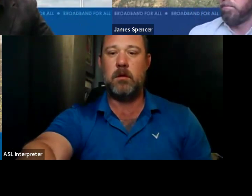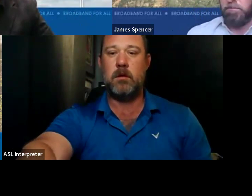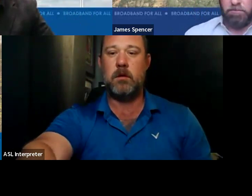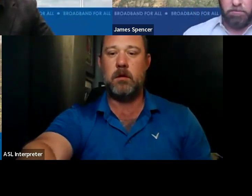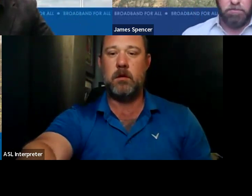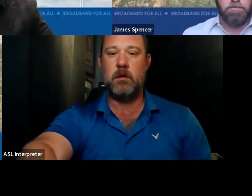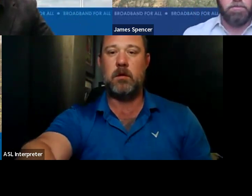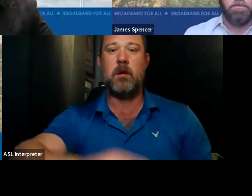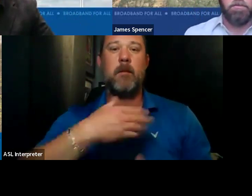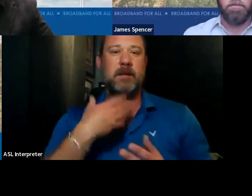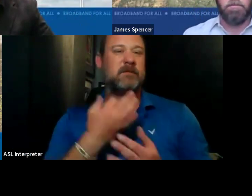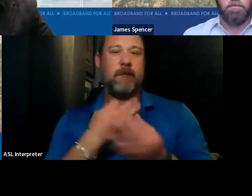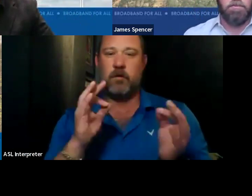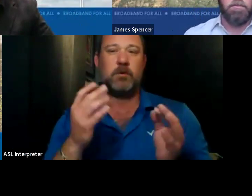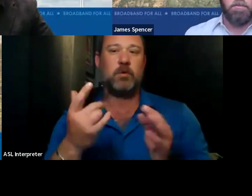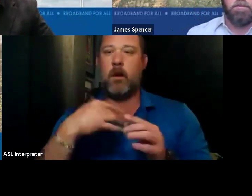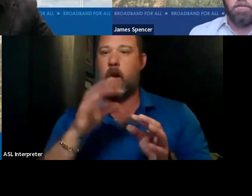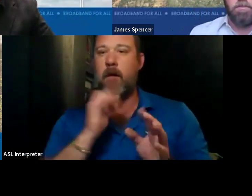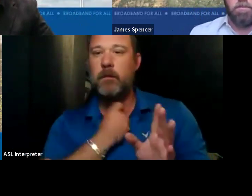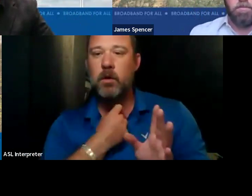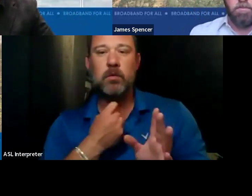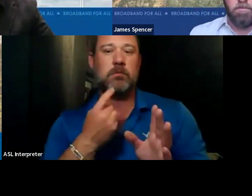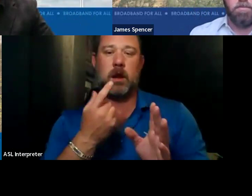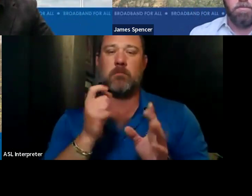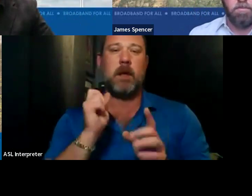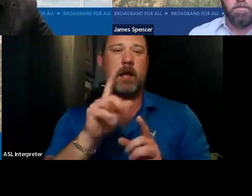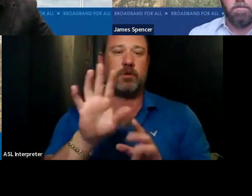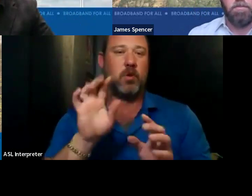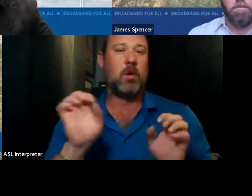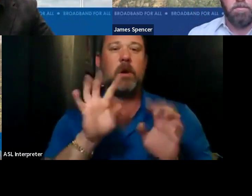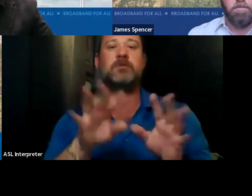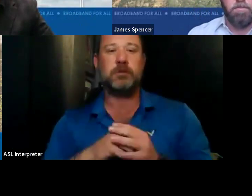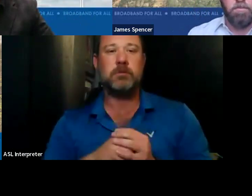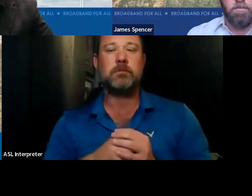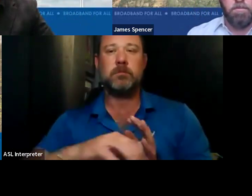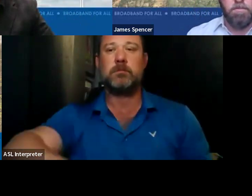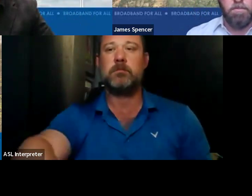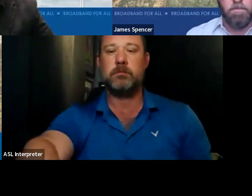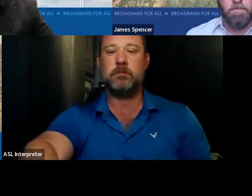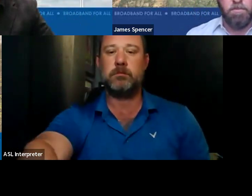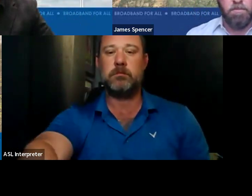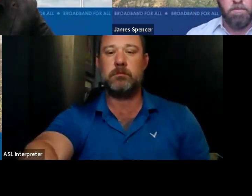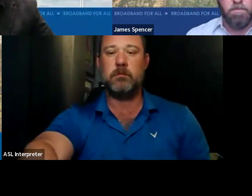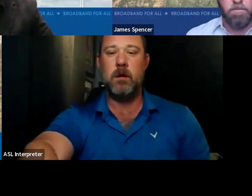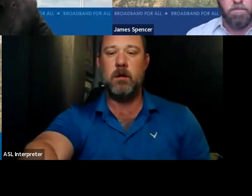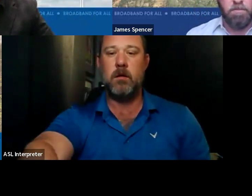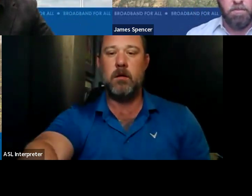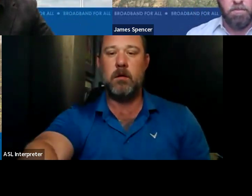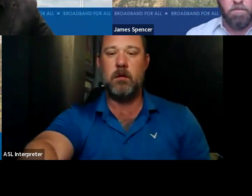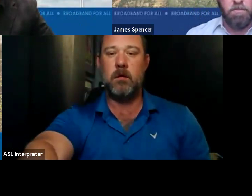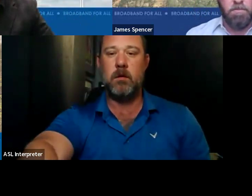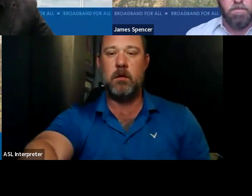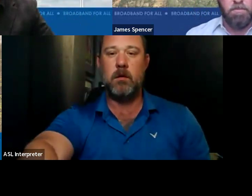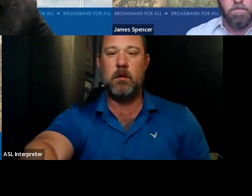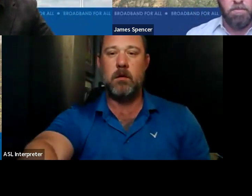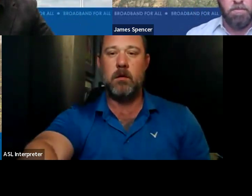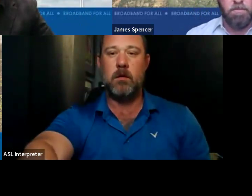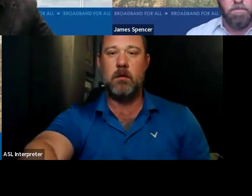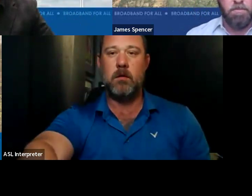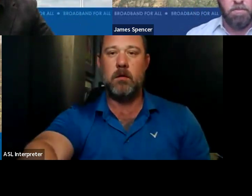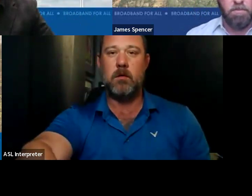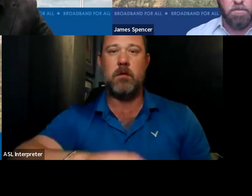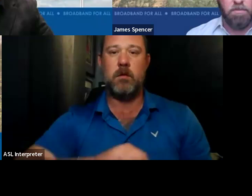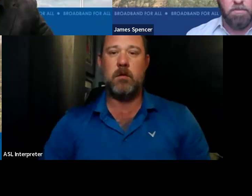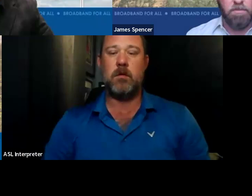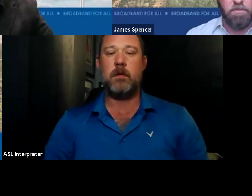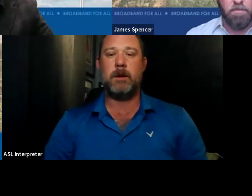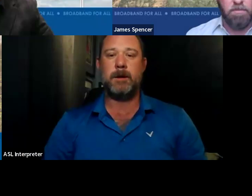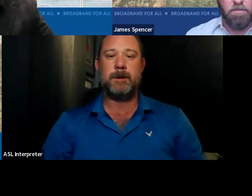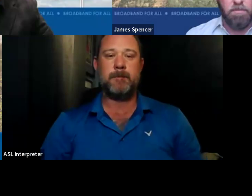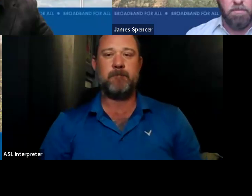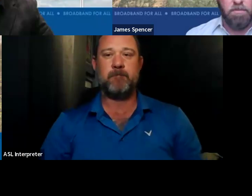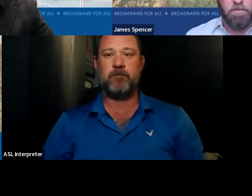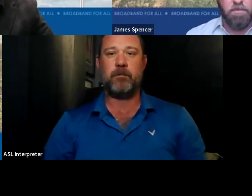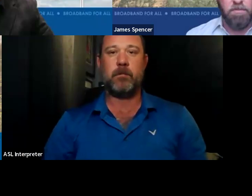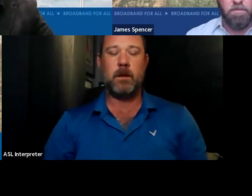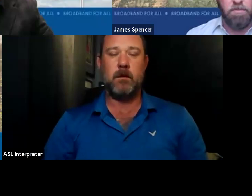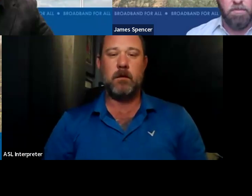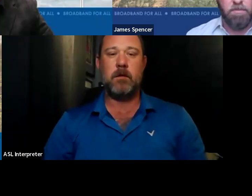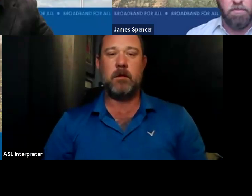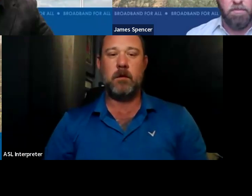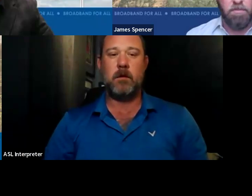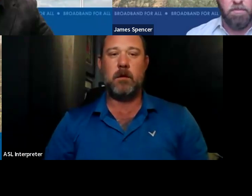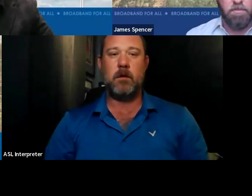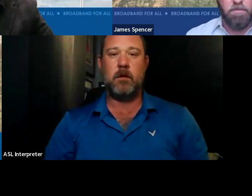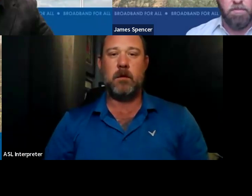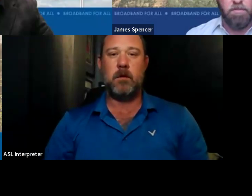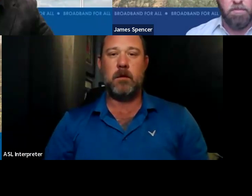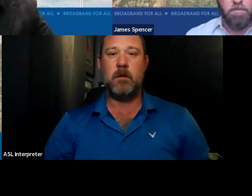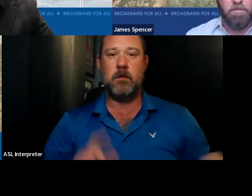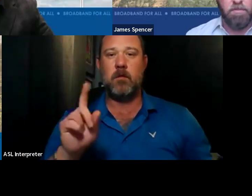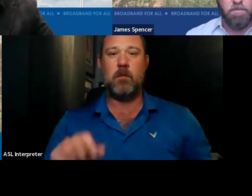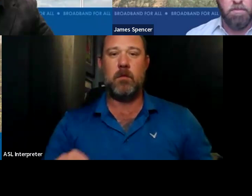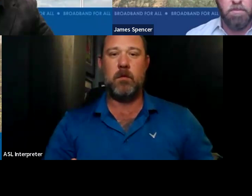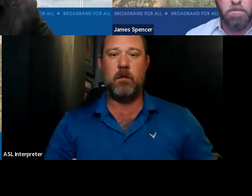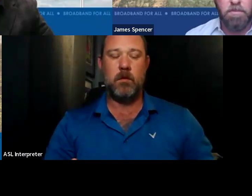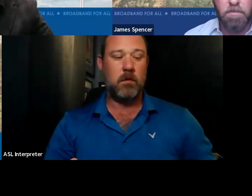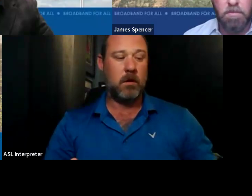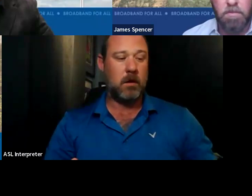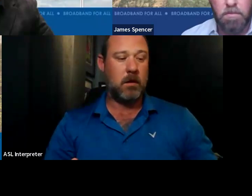on camera and ask your question. Did we lose her?